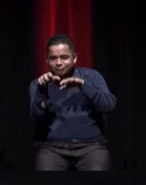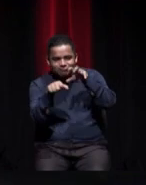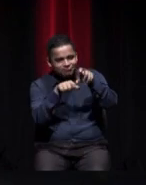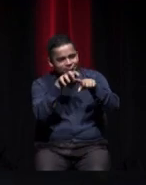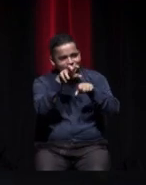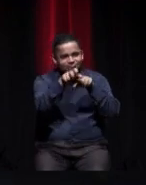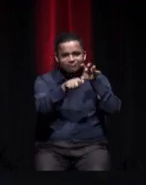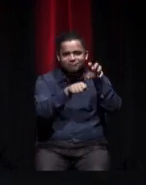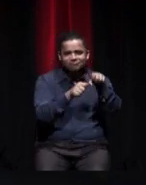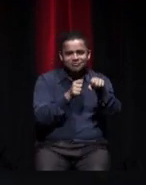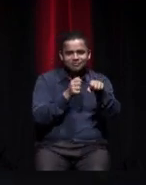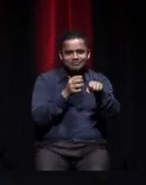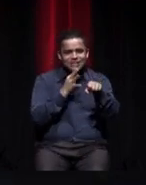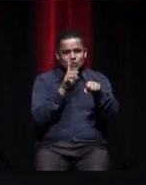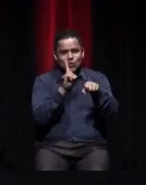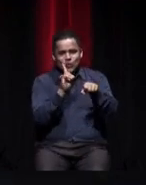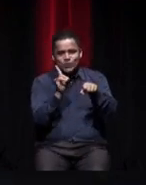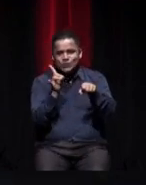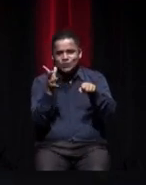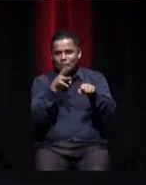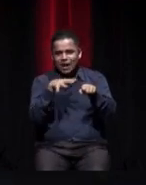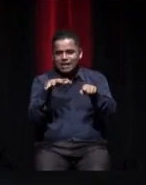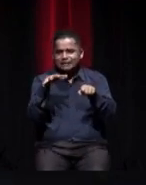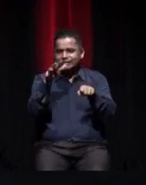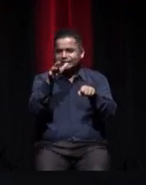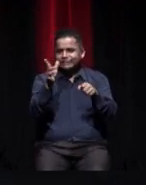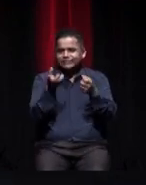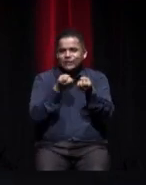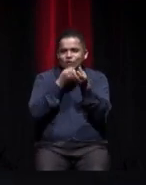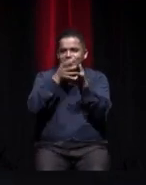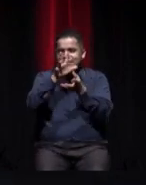they aren't liquid, but kind of floating. You touch, go to another thing, go to another one.